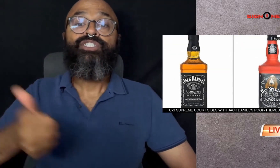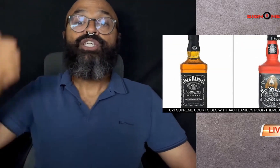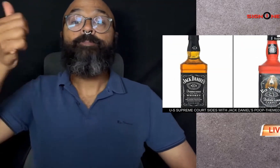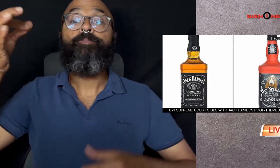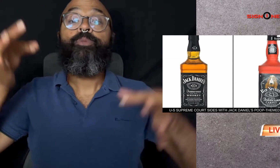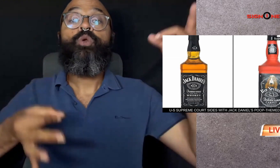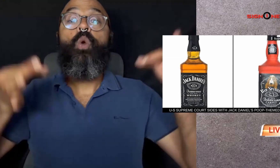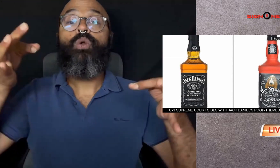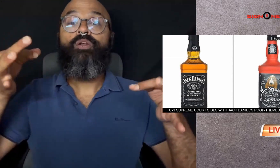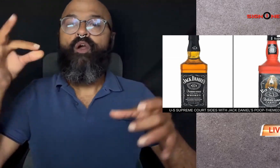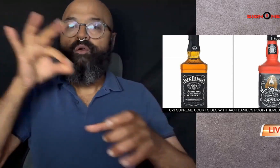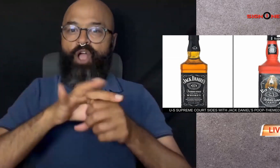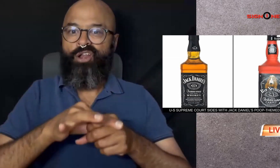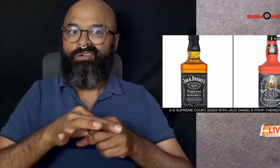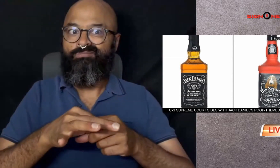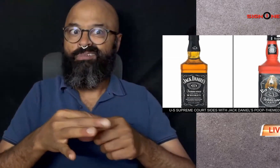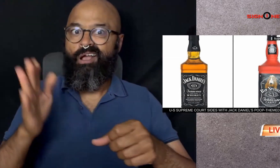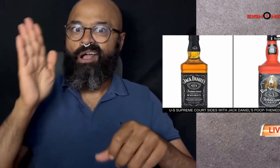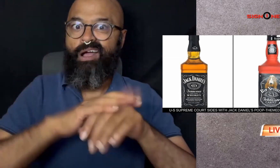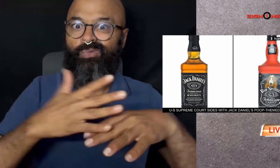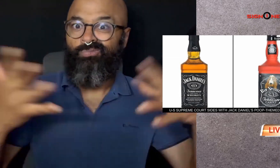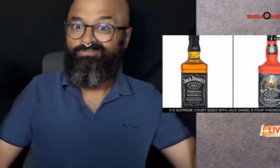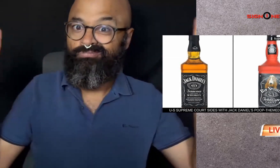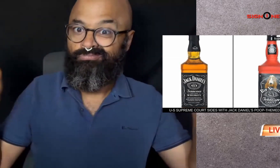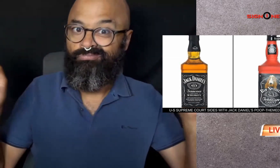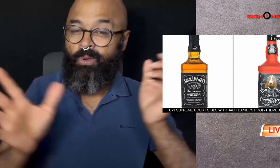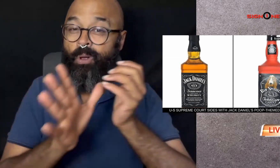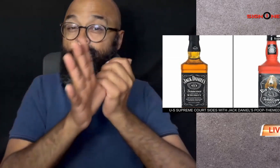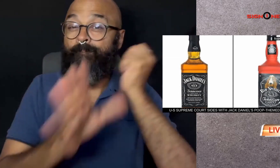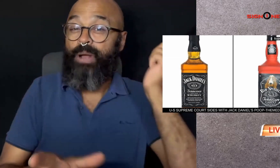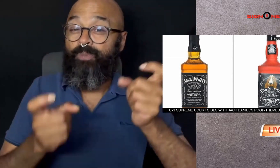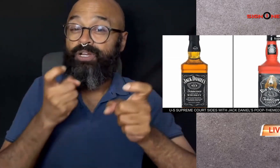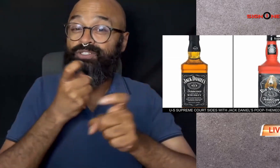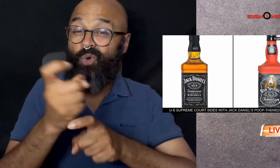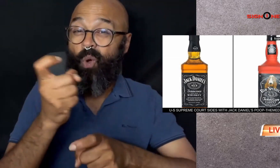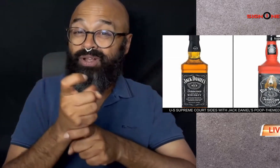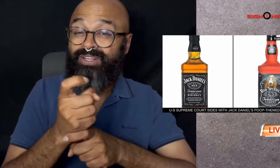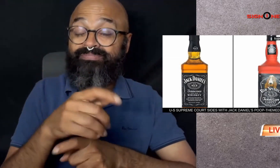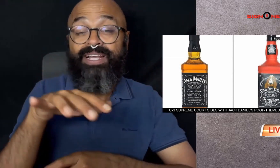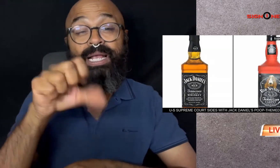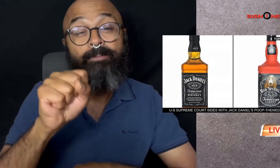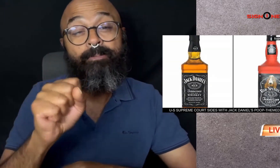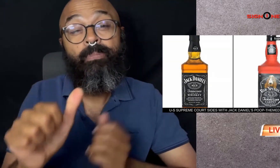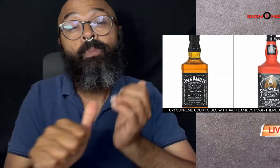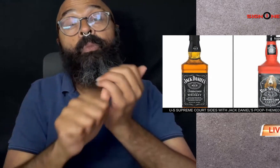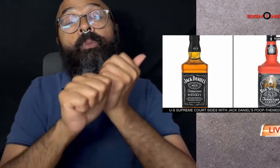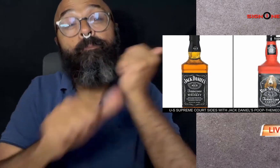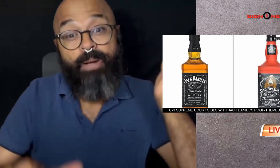the US Supreme Court is voting on a poop joke Yep a poop joke